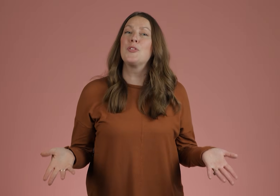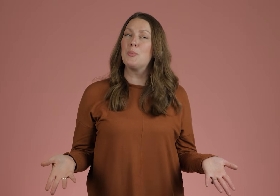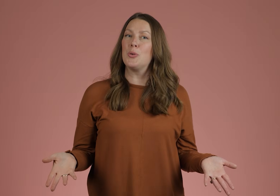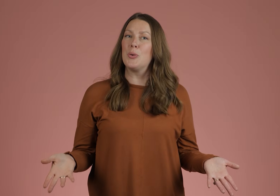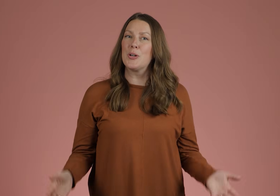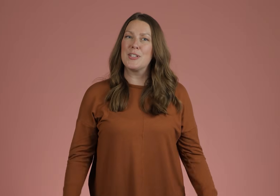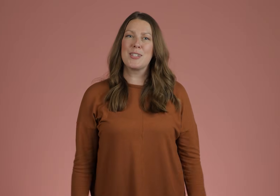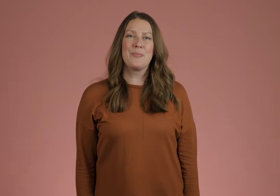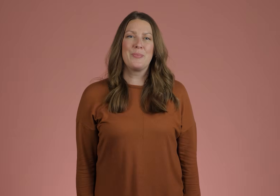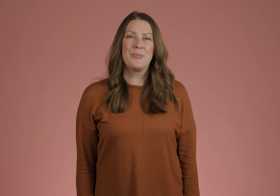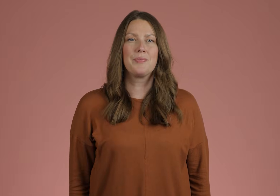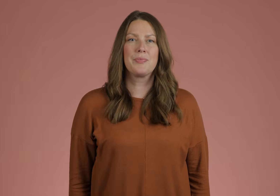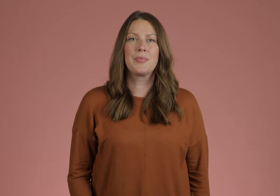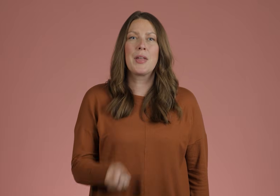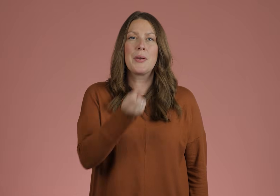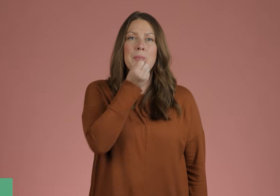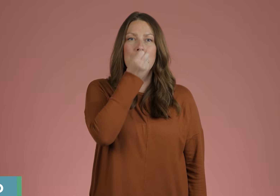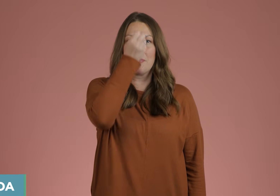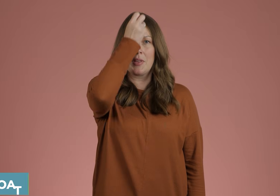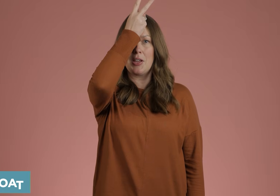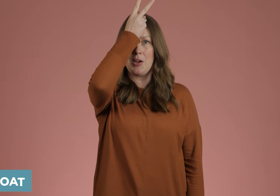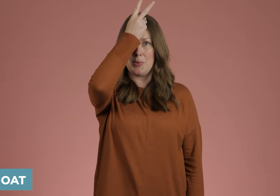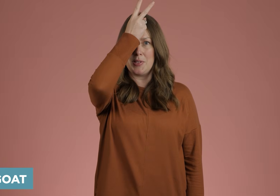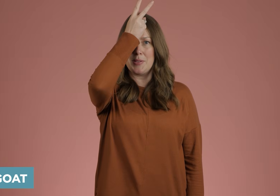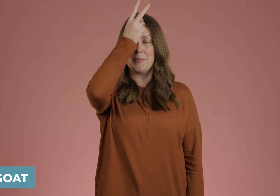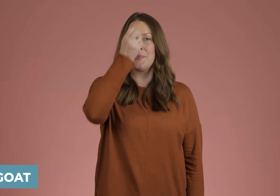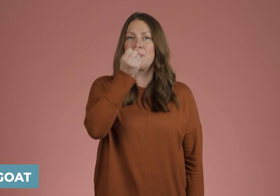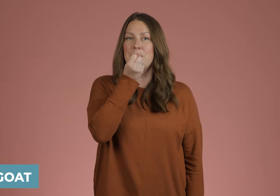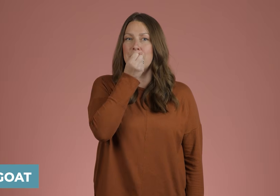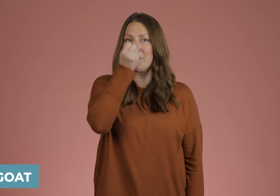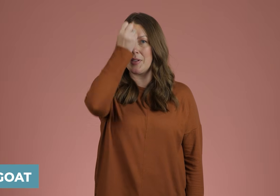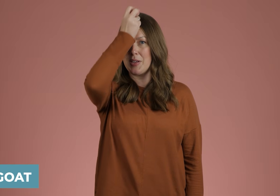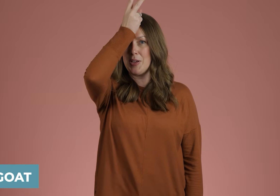the bull horns.